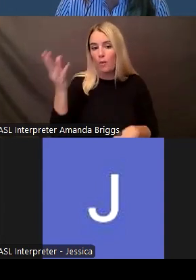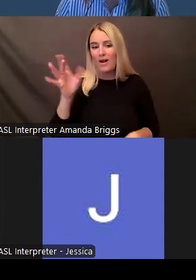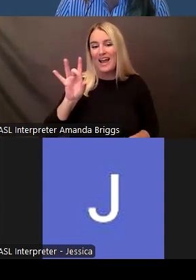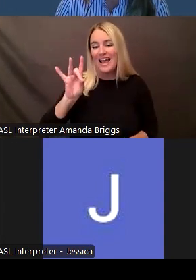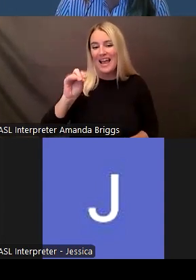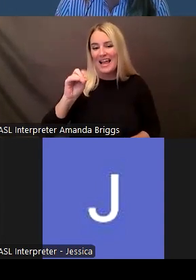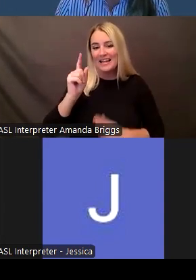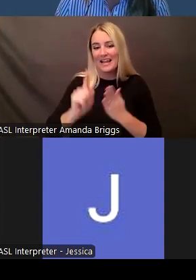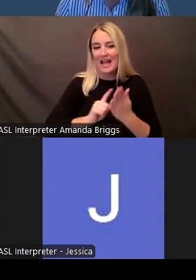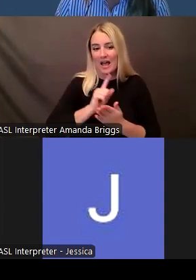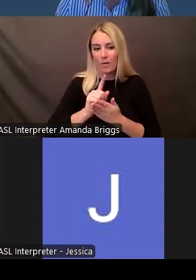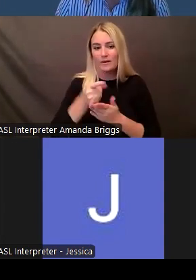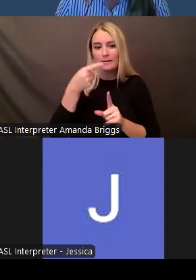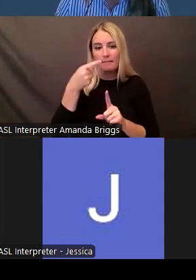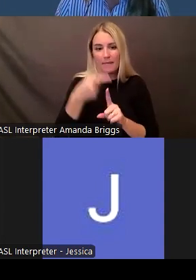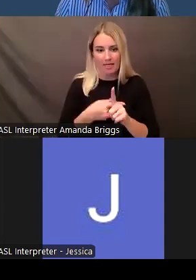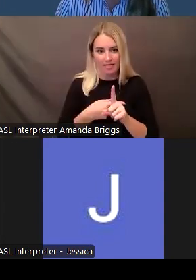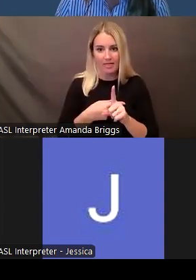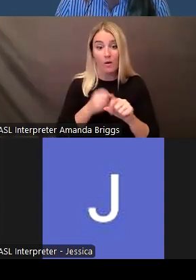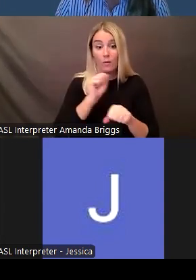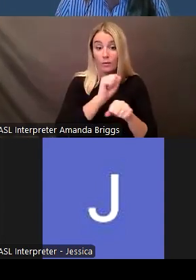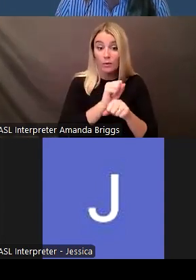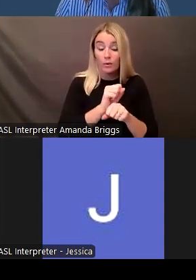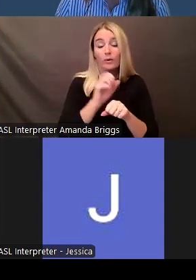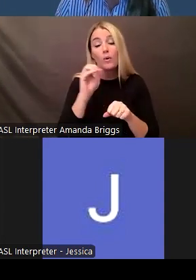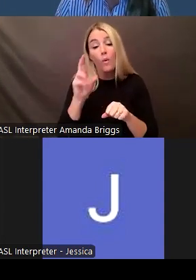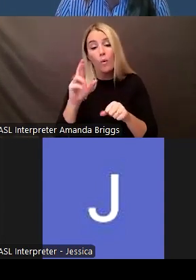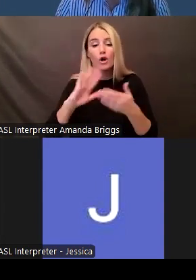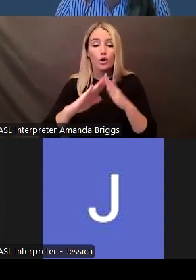a month of work or community engagement.